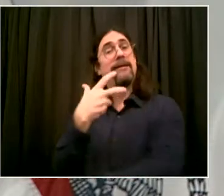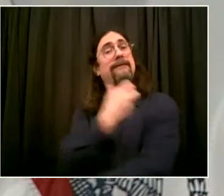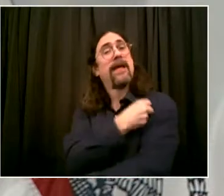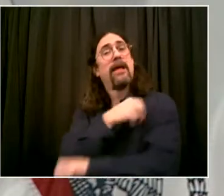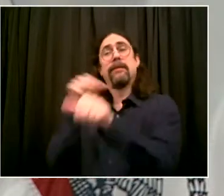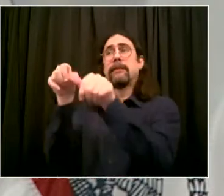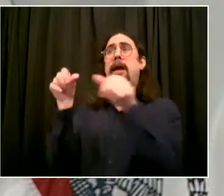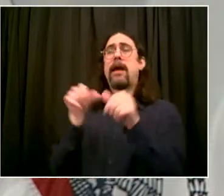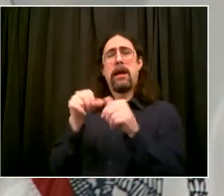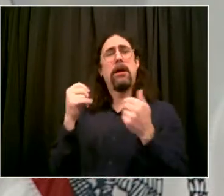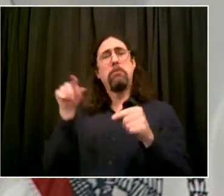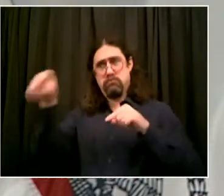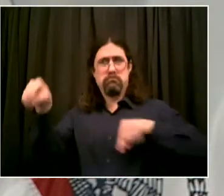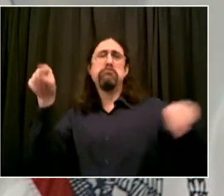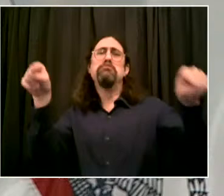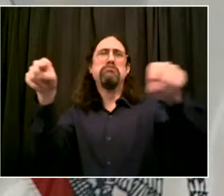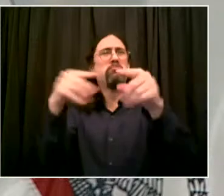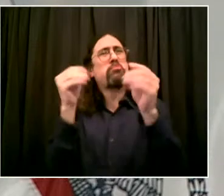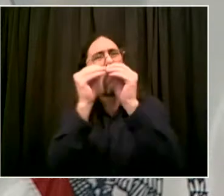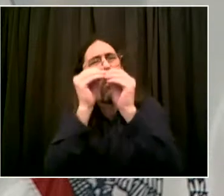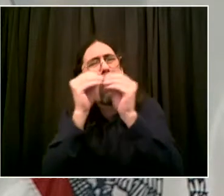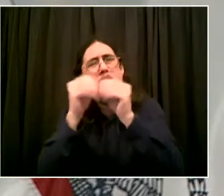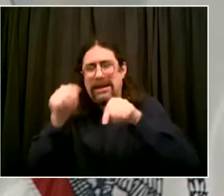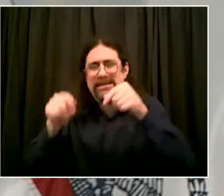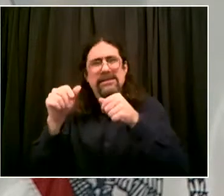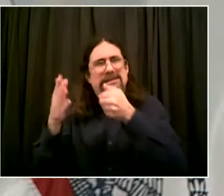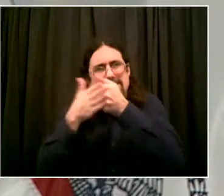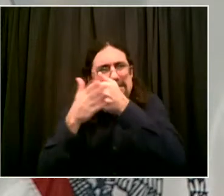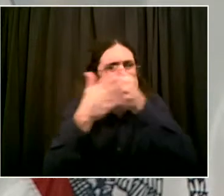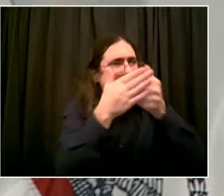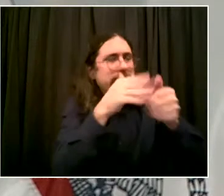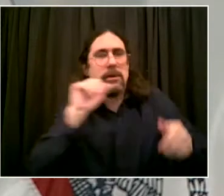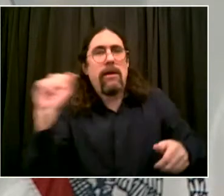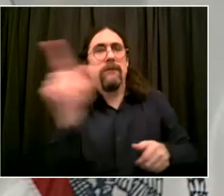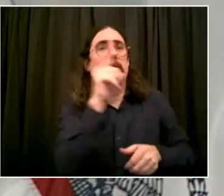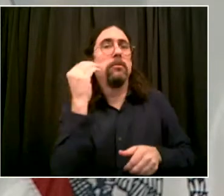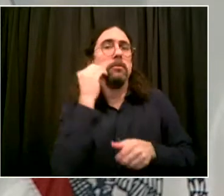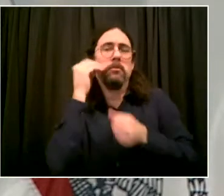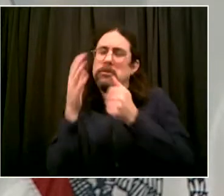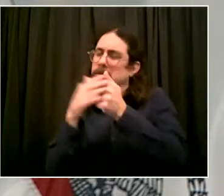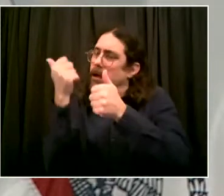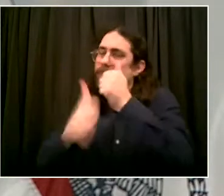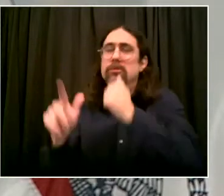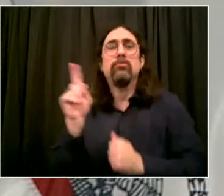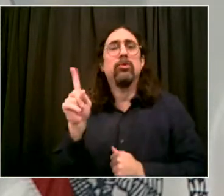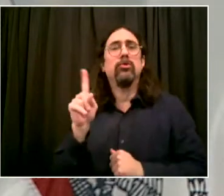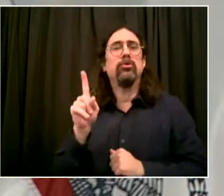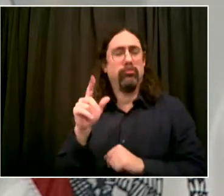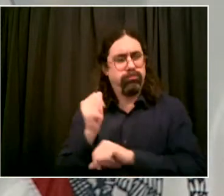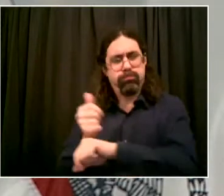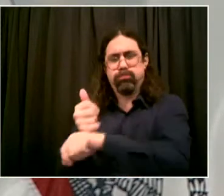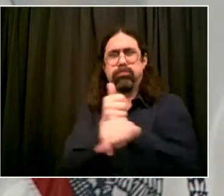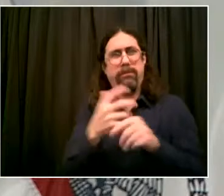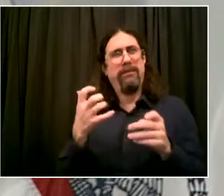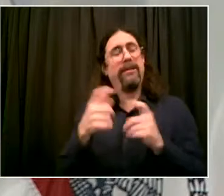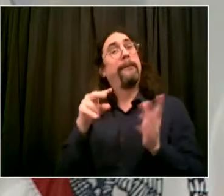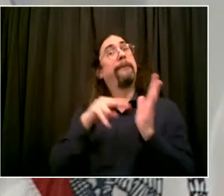MORE IMPACTc V THERE WILLLL BE IN MORE PEOPLE WE WILL REACH, THAT'S OUR GAME PLAN. ONE QUQUICK THIHIG NBEBEFORE WE